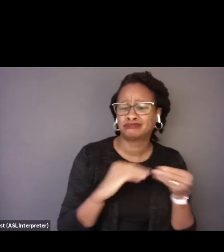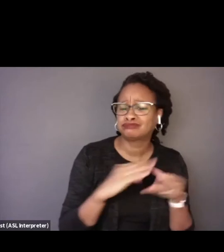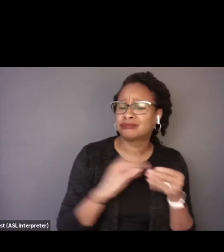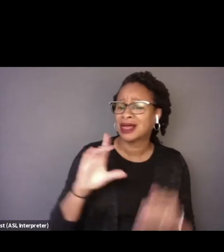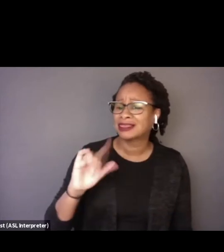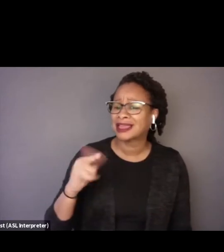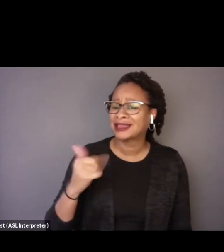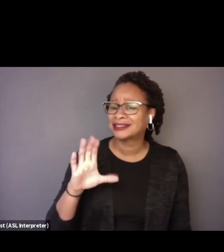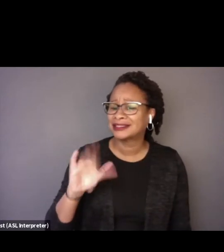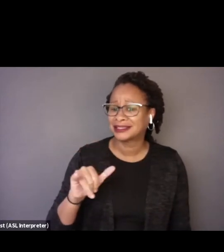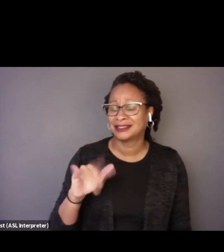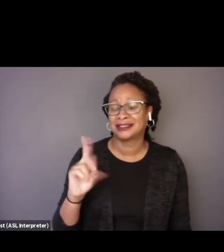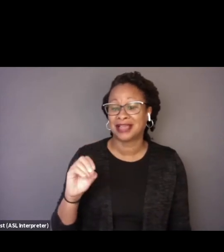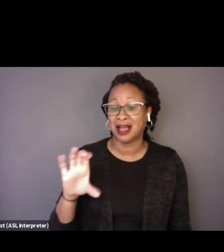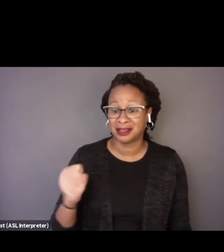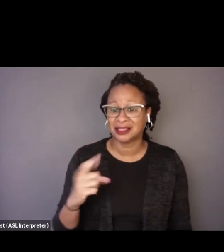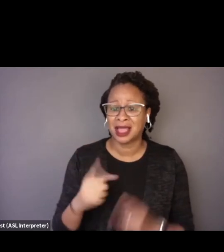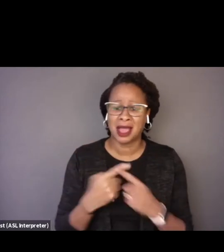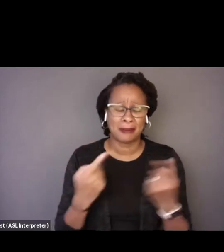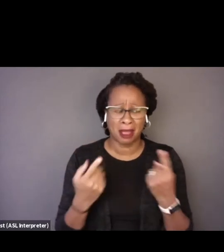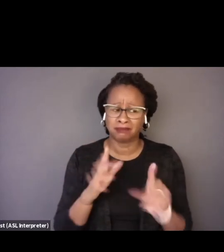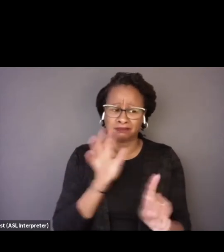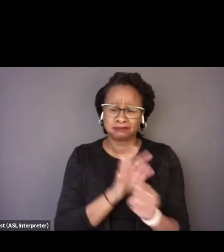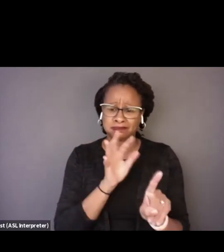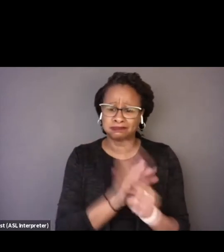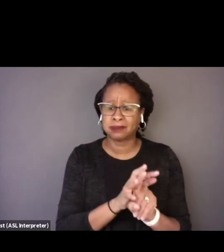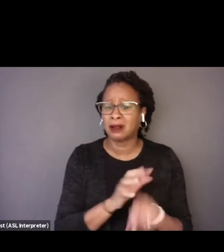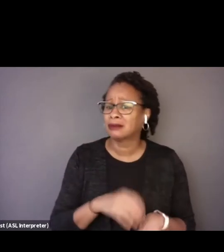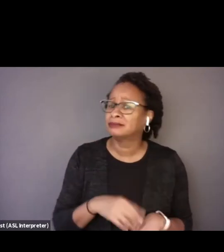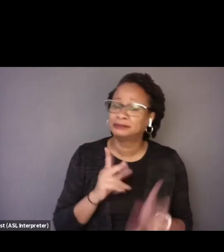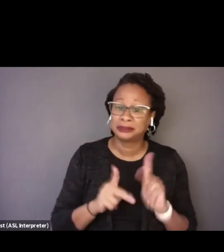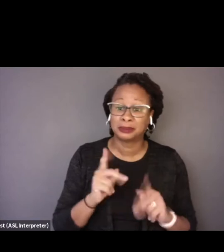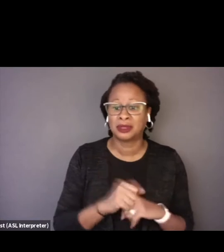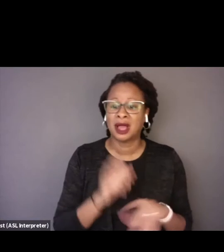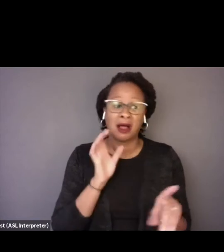about major figures in popular culture or in the sciences